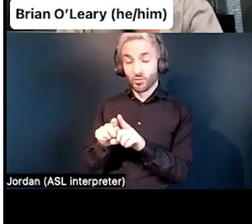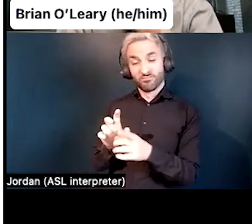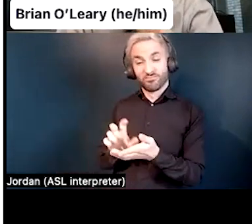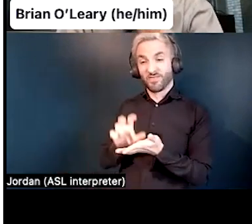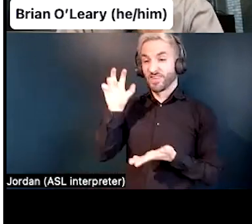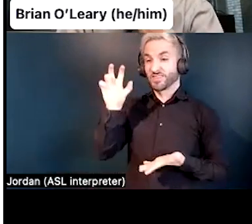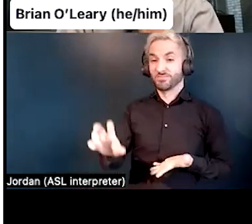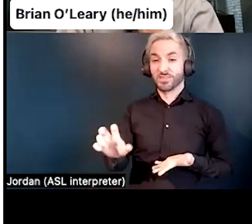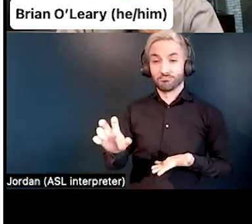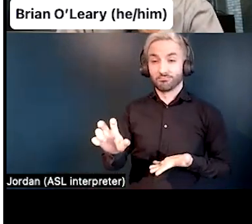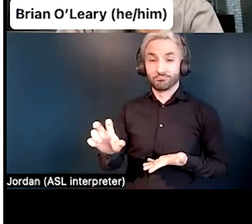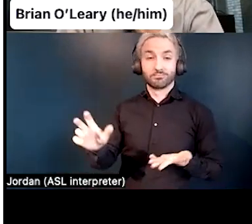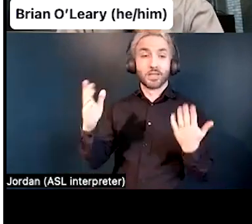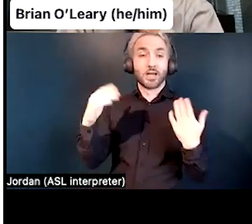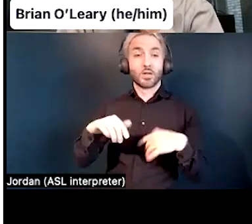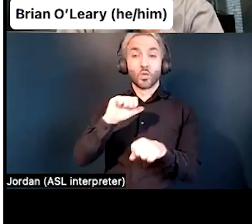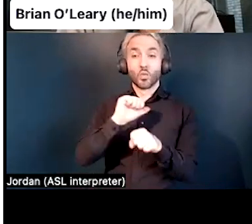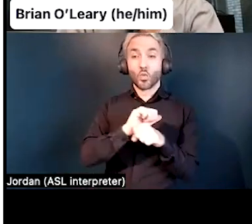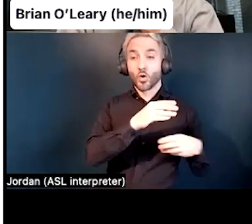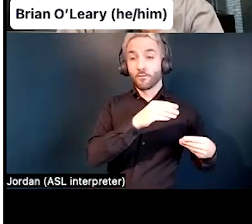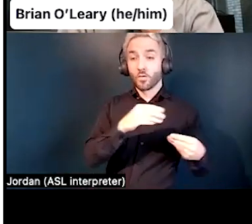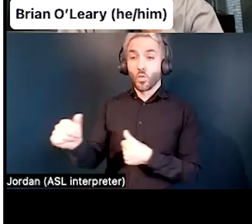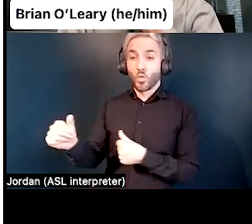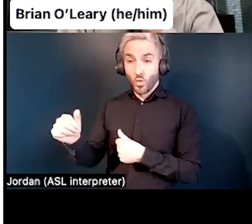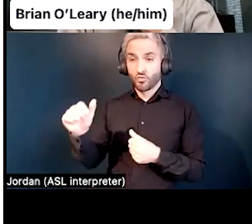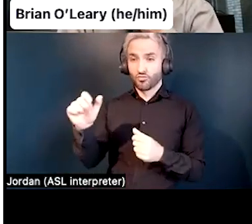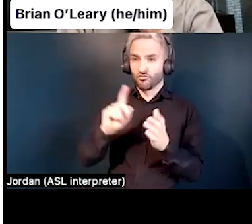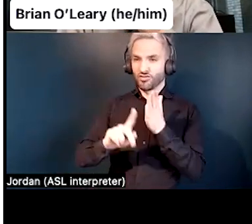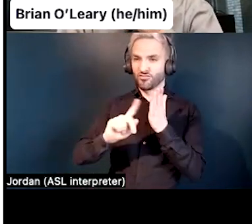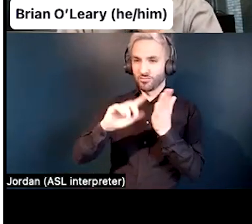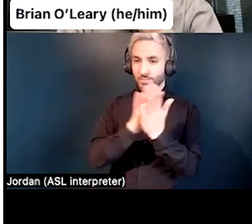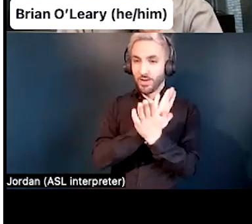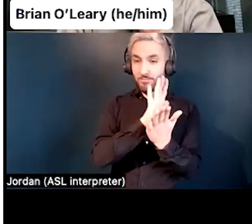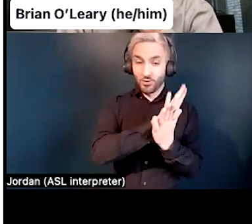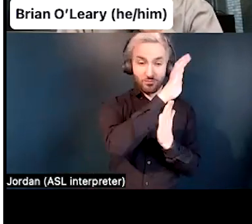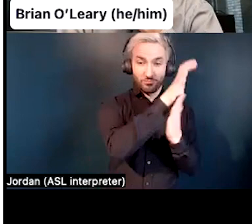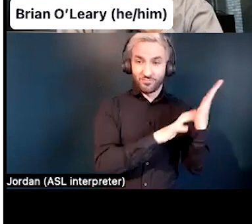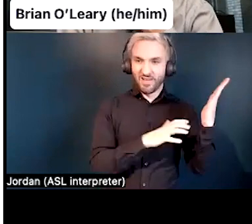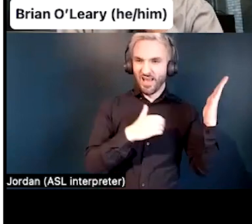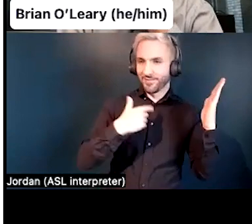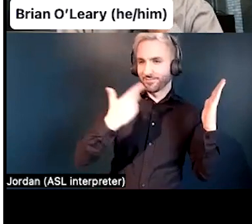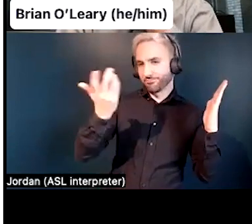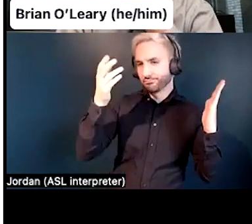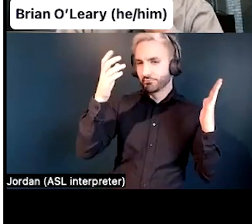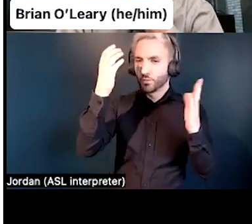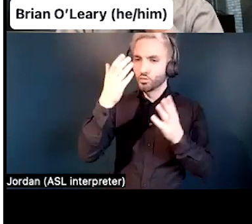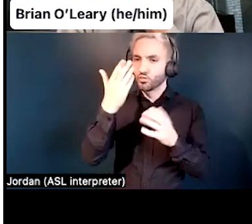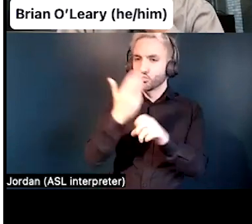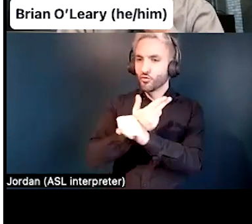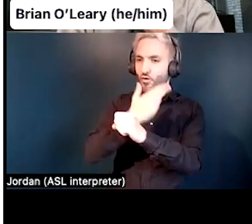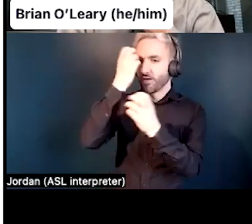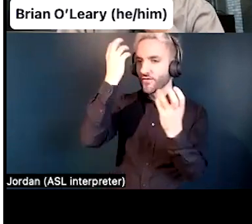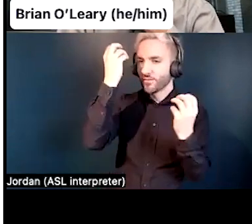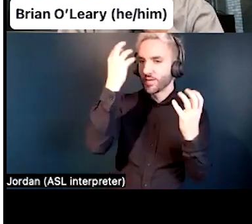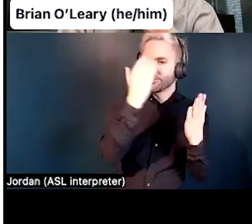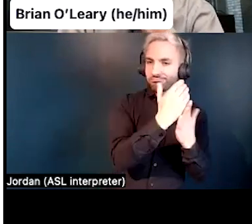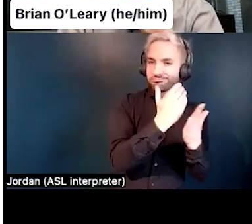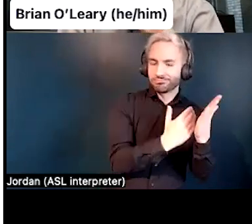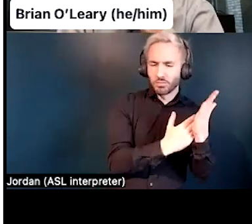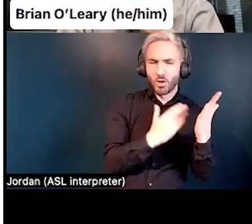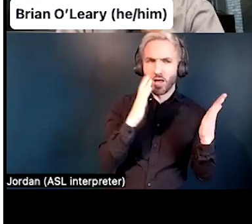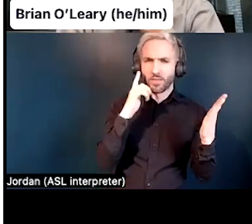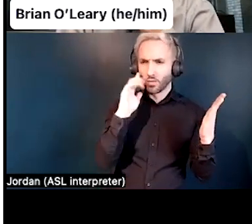research paper that has some useful tips in that regard I think that we're also sharing a link to.